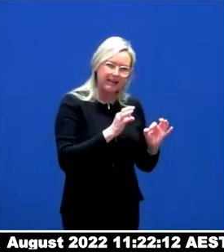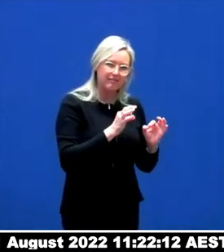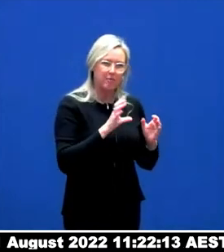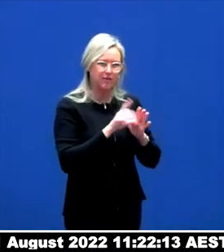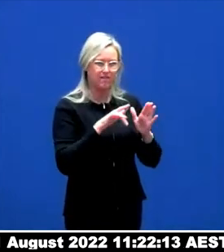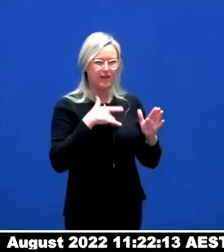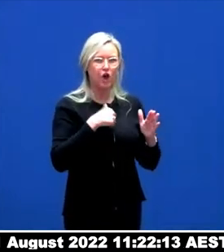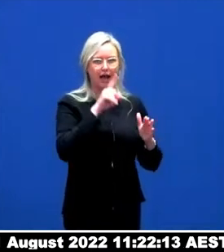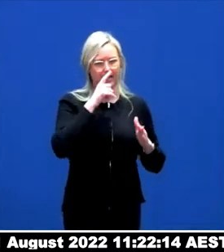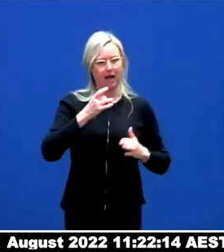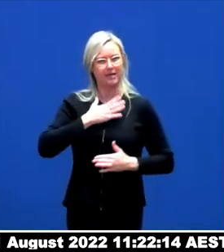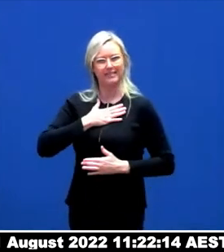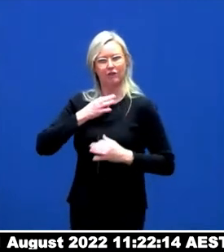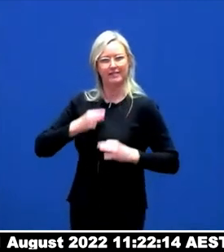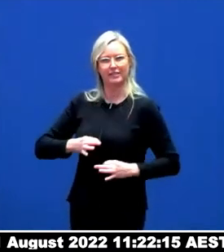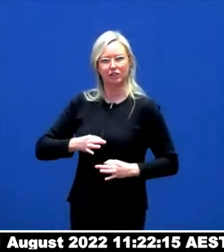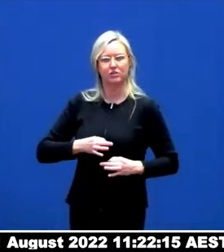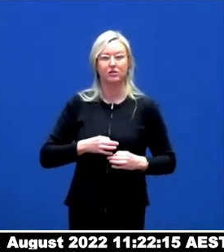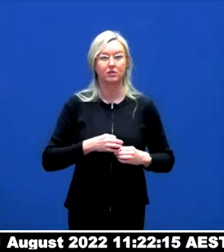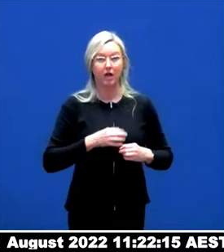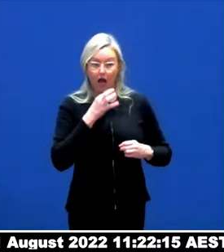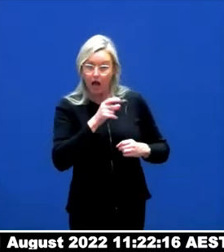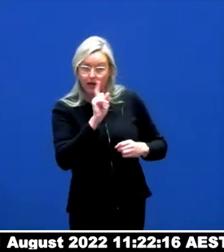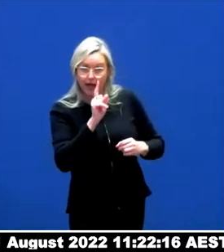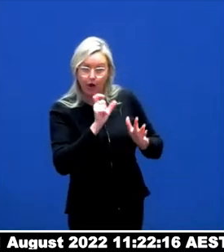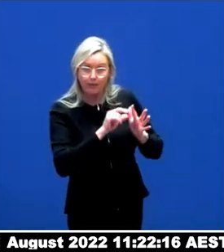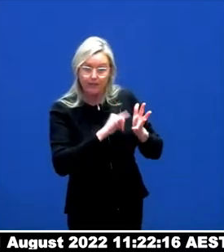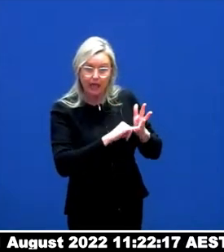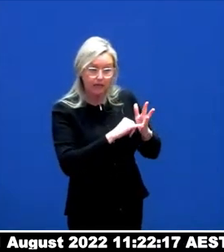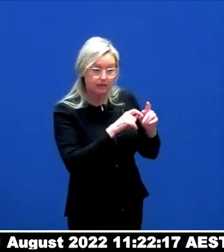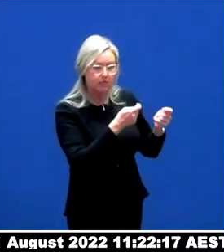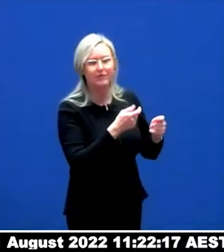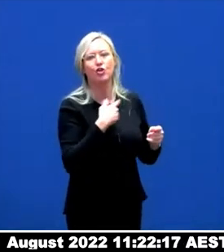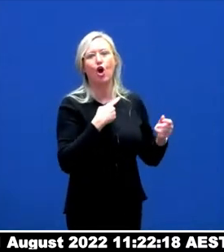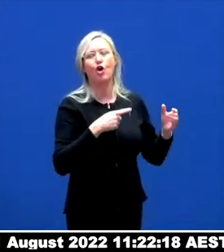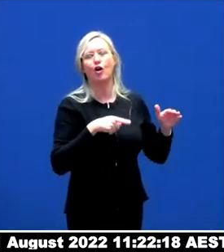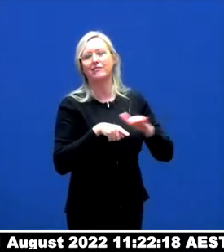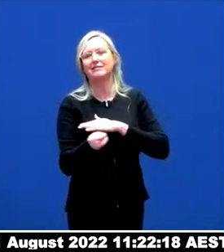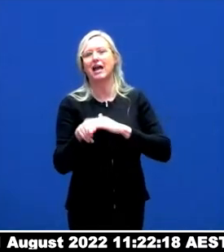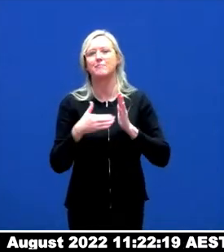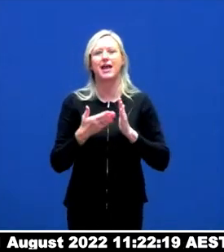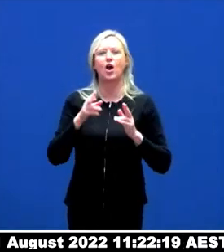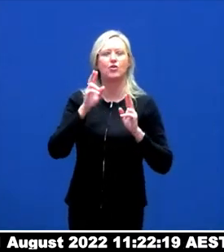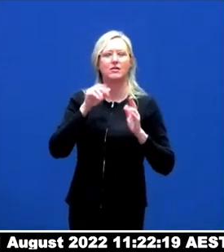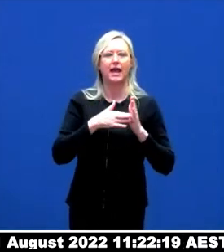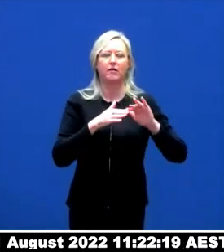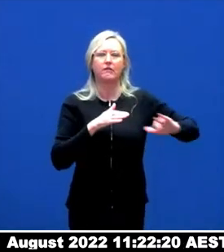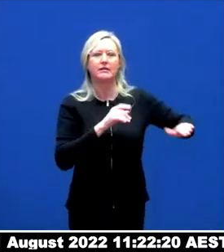So, you don't have a DES provider at the moment? No, I don't have a DES. I've escaped that DES back onto the normal mainstream providers. MS EASTMAN: Okay.